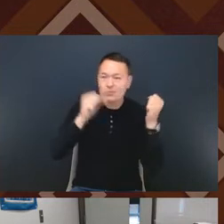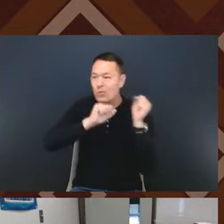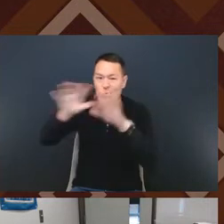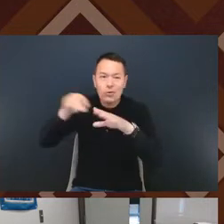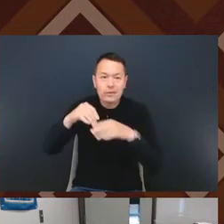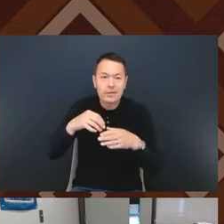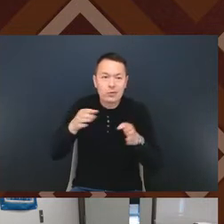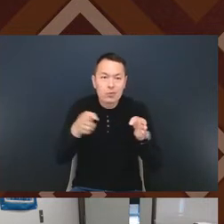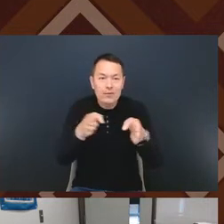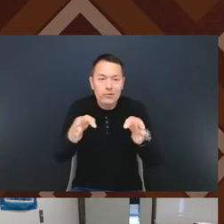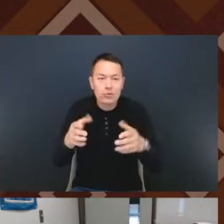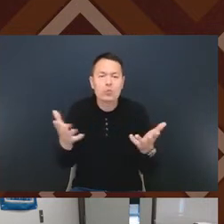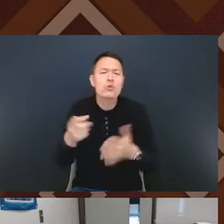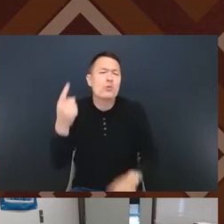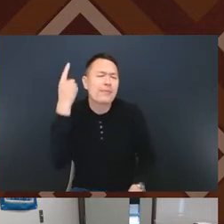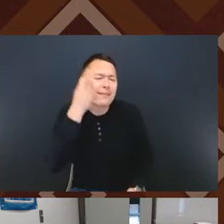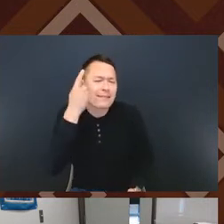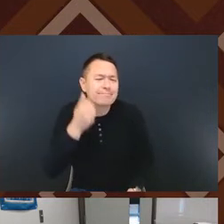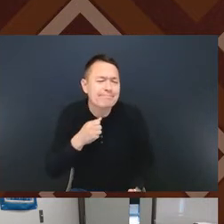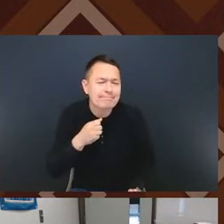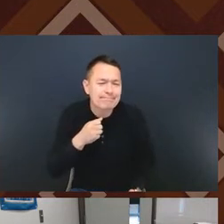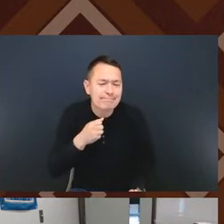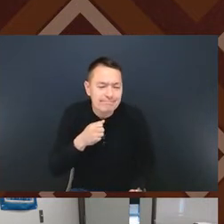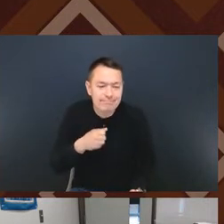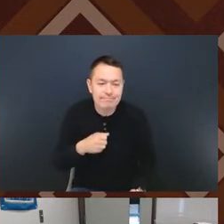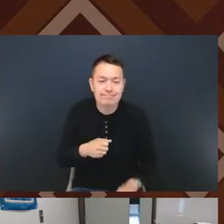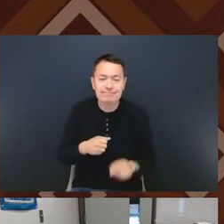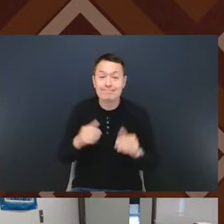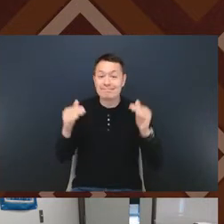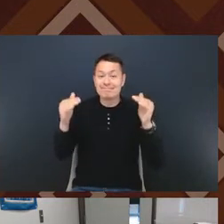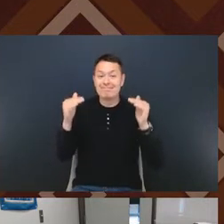You know, similarly to to the explanation for the last one